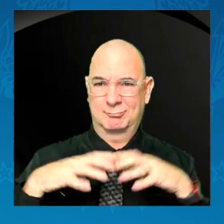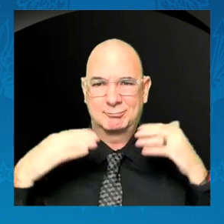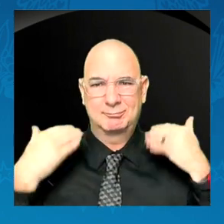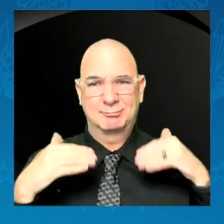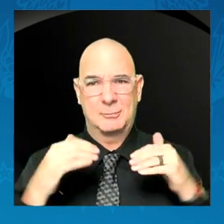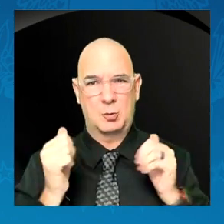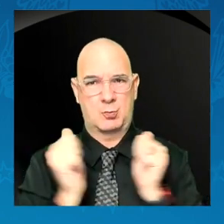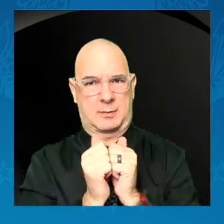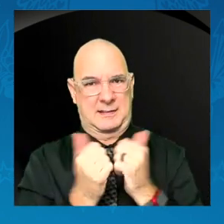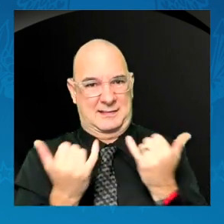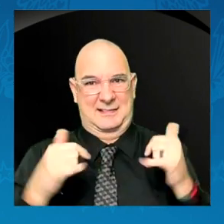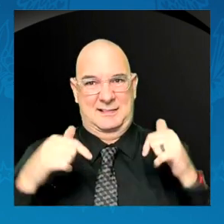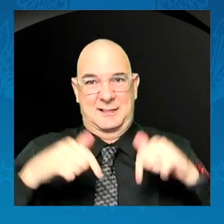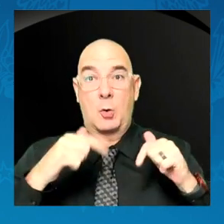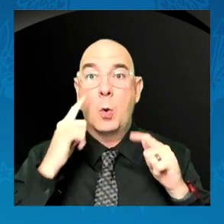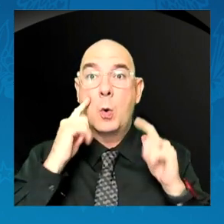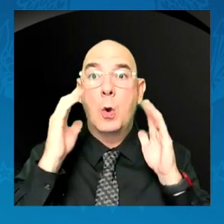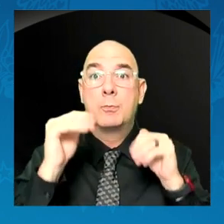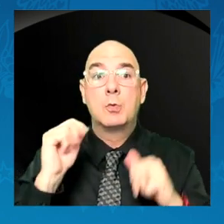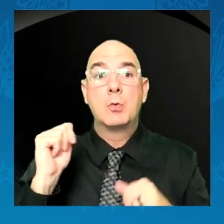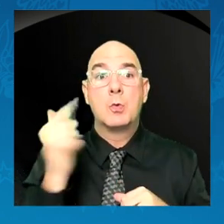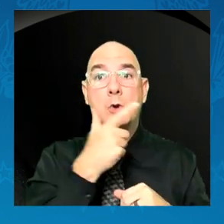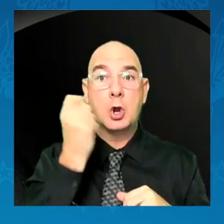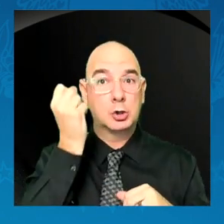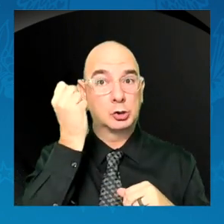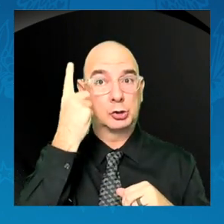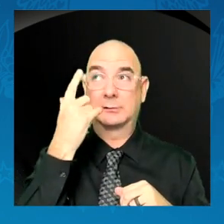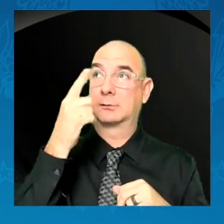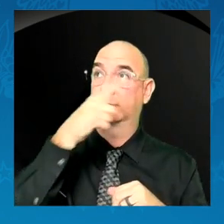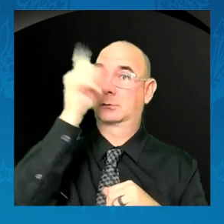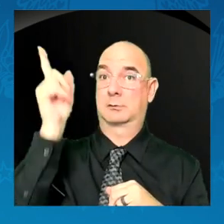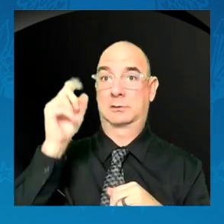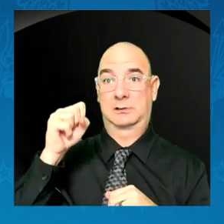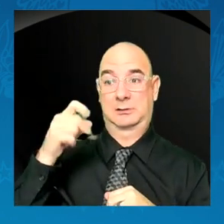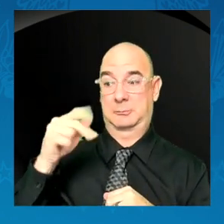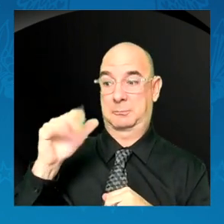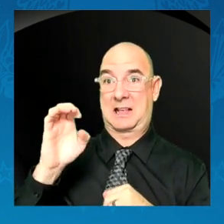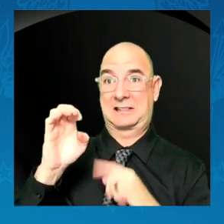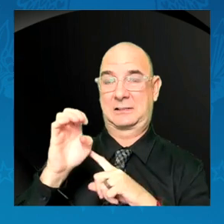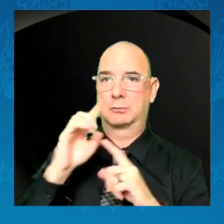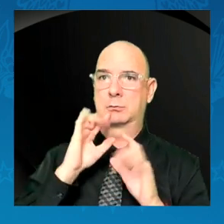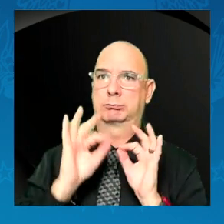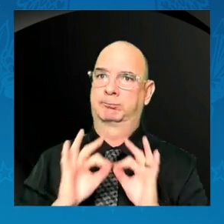for the United States in the 21st century. Commercial activities in low-Earth orbit